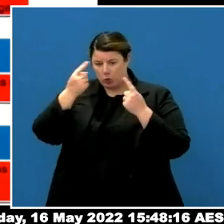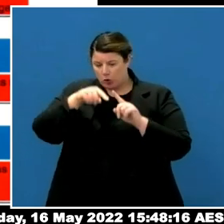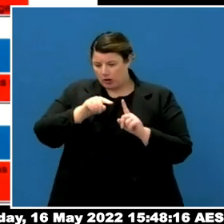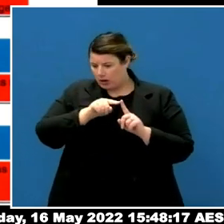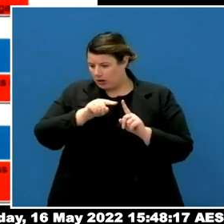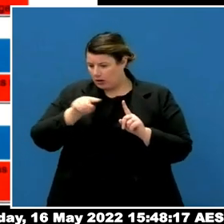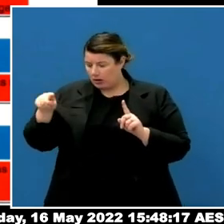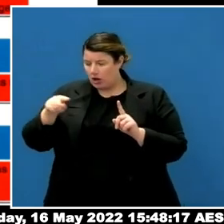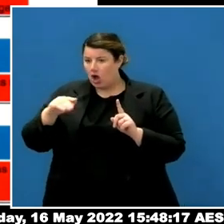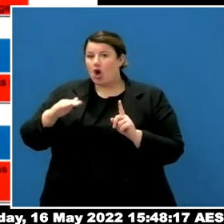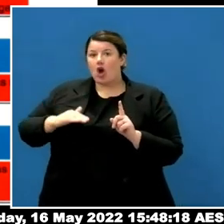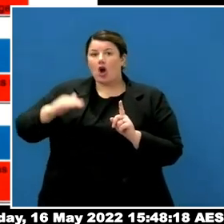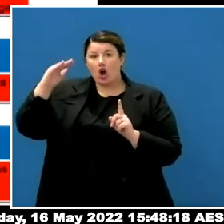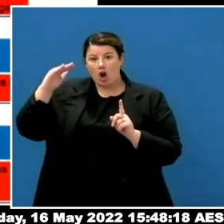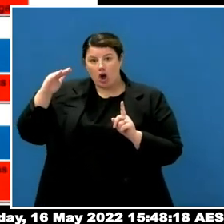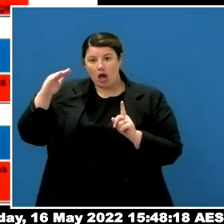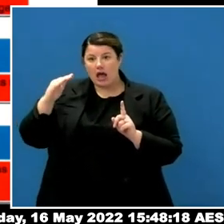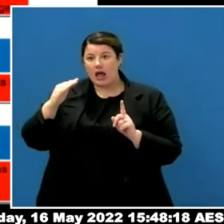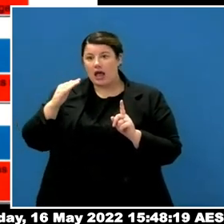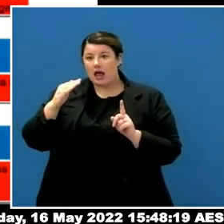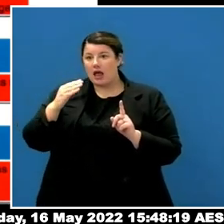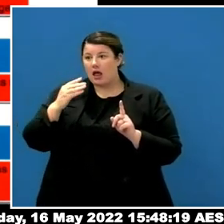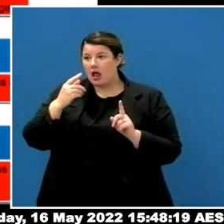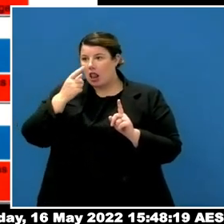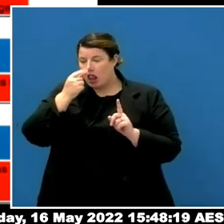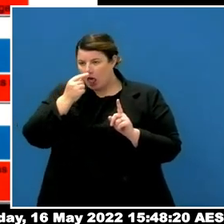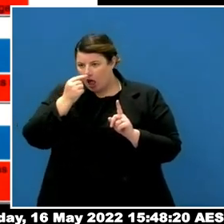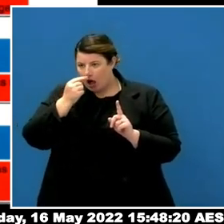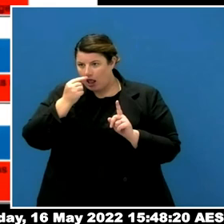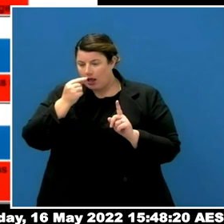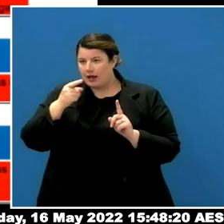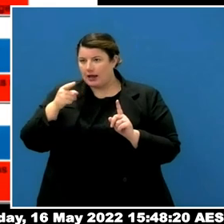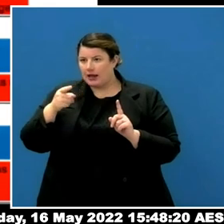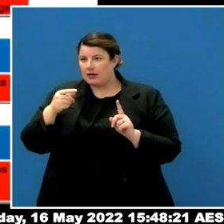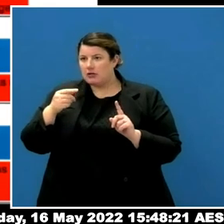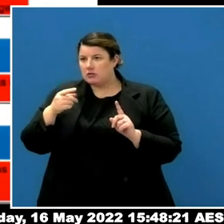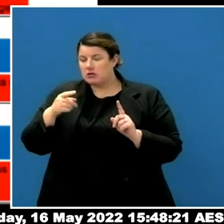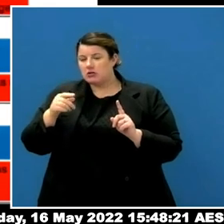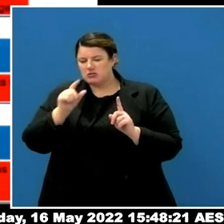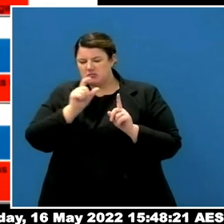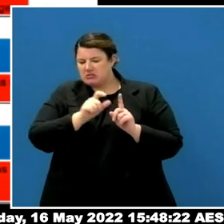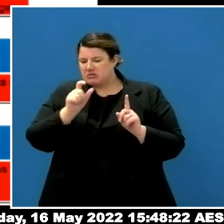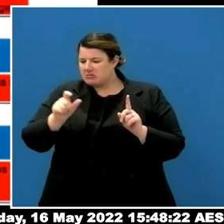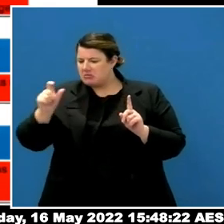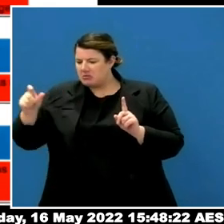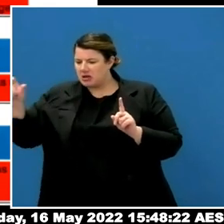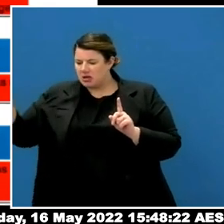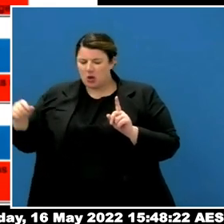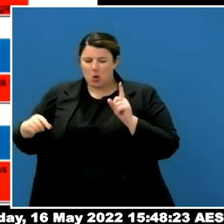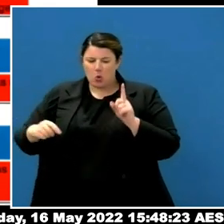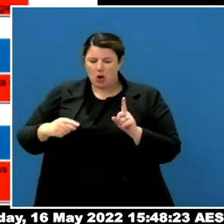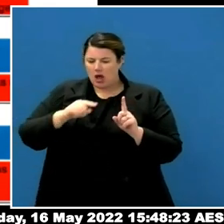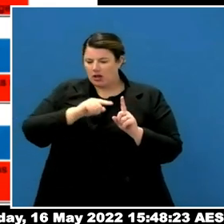likelihood likely. It gives a risk category of 1, staff observation is the source of the information